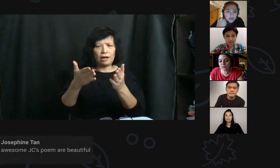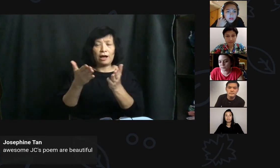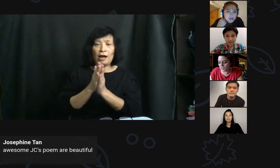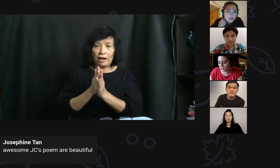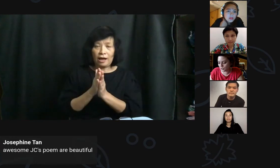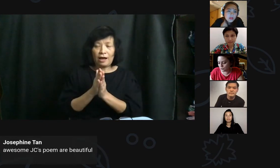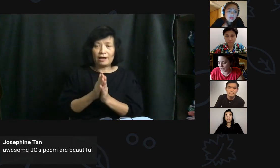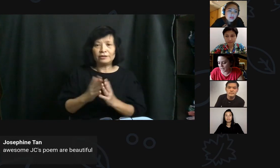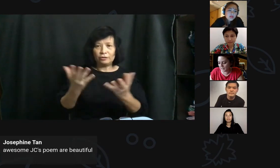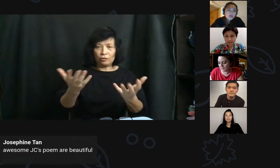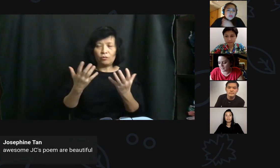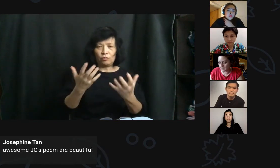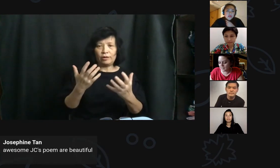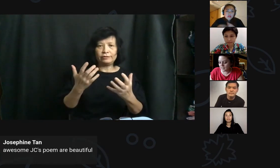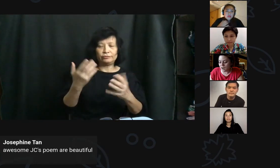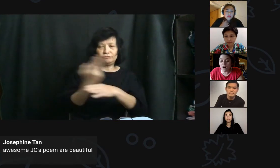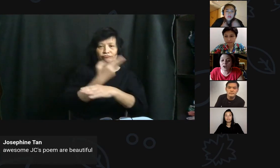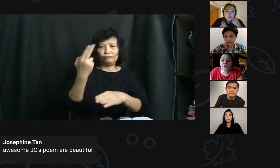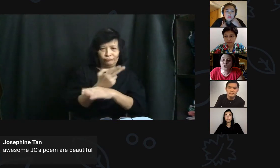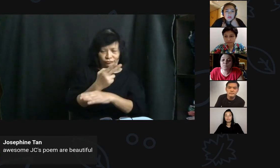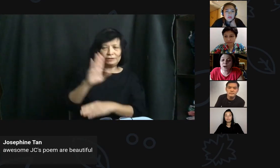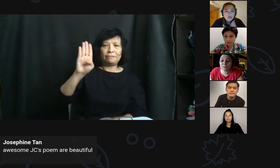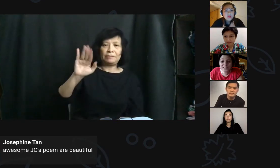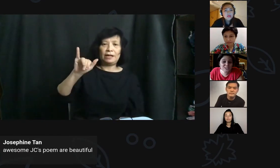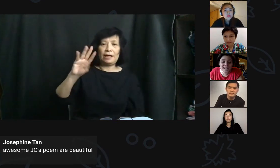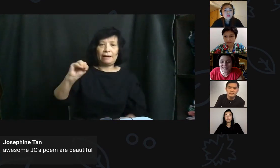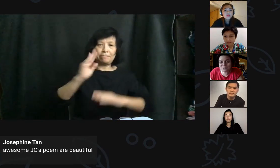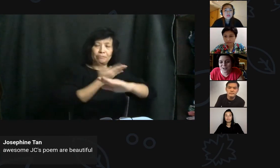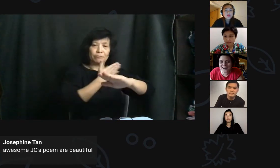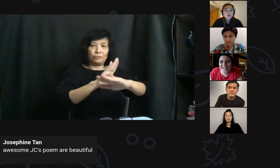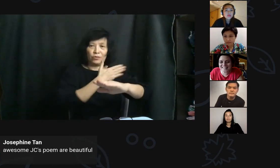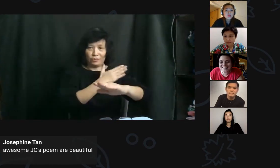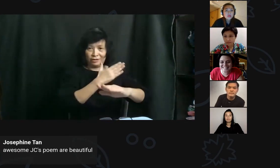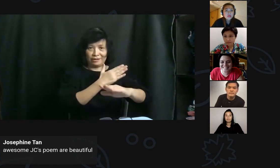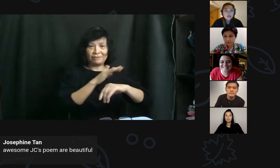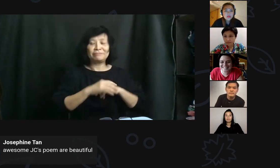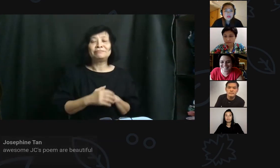Deaf groups in the UK. Are you published anywhere, Anthony?